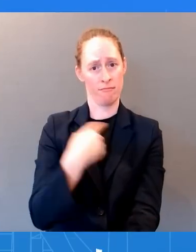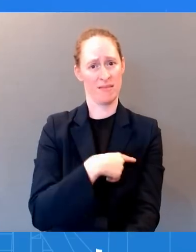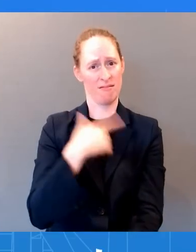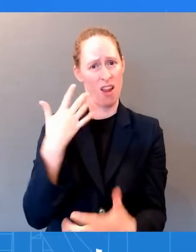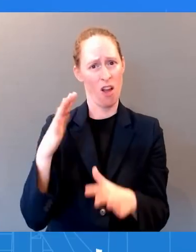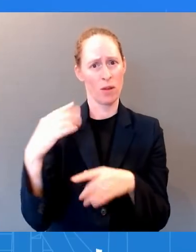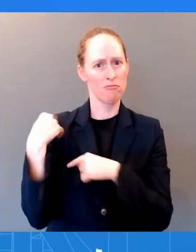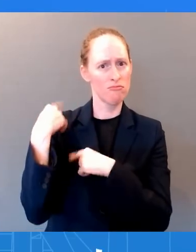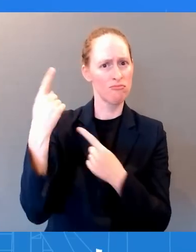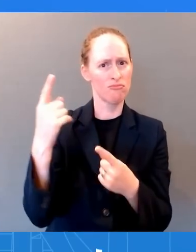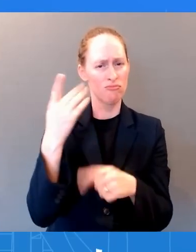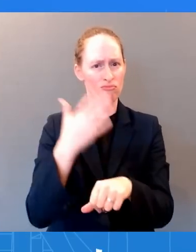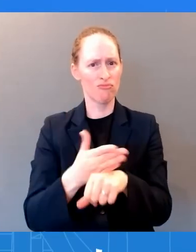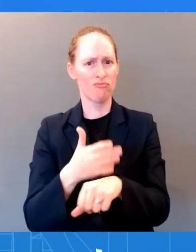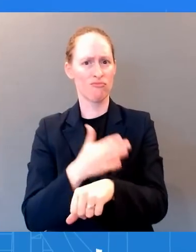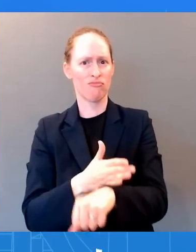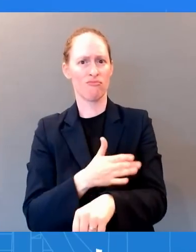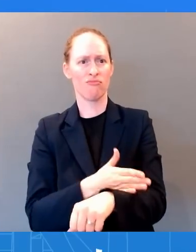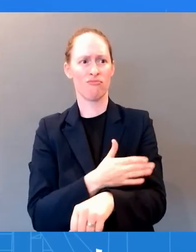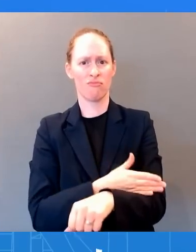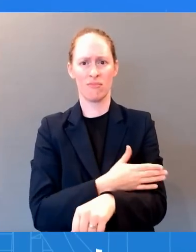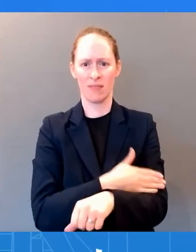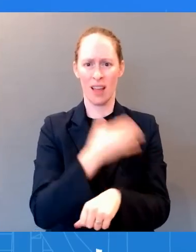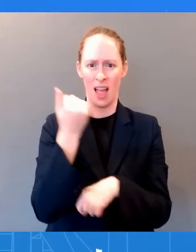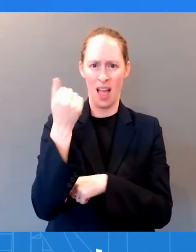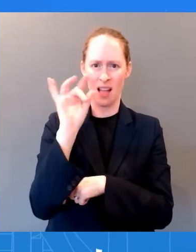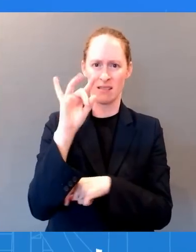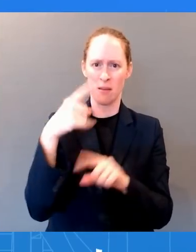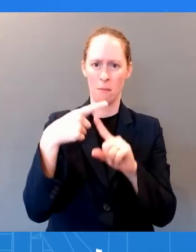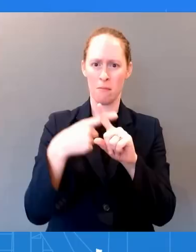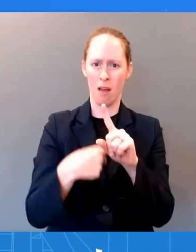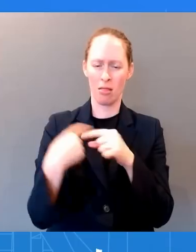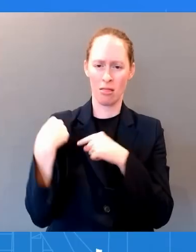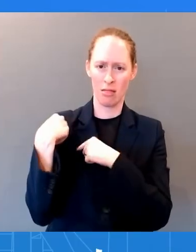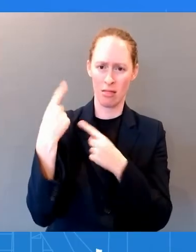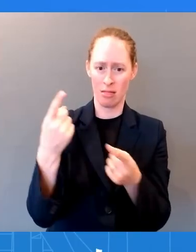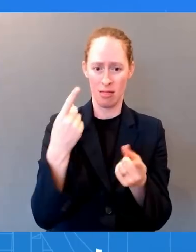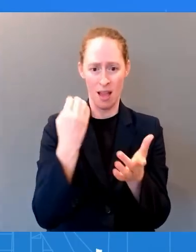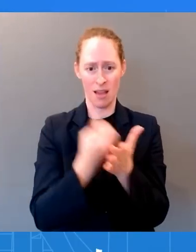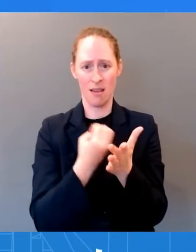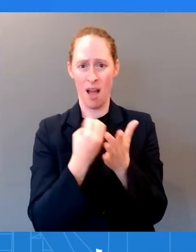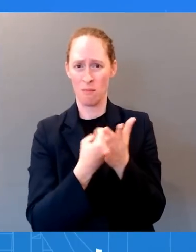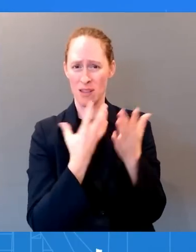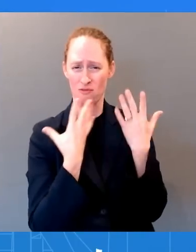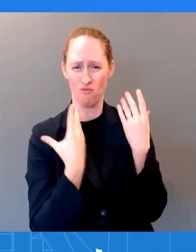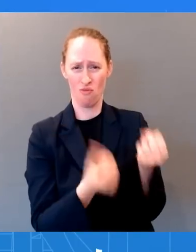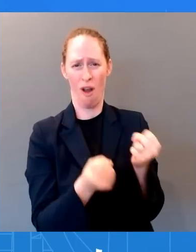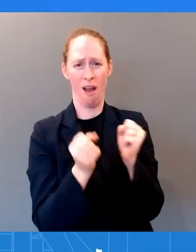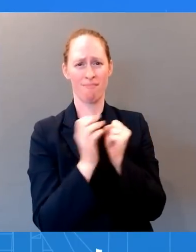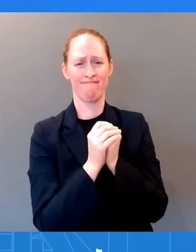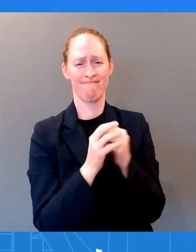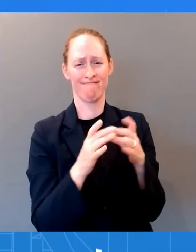the economy continues to show strong, underlying momentum. We have regained all of the jobs lost during the pandemic.